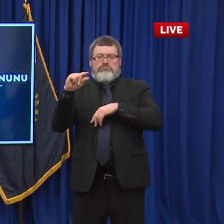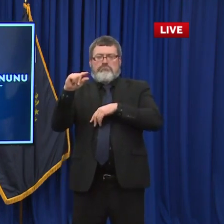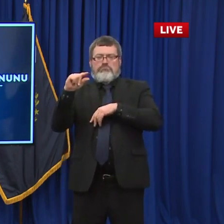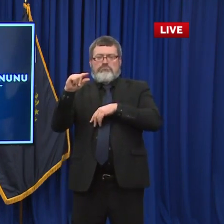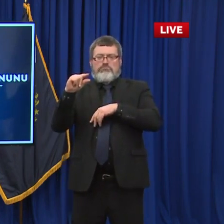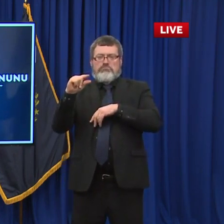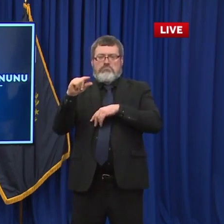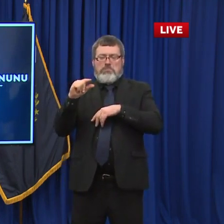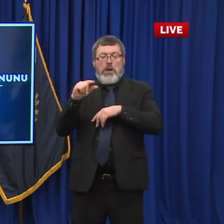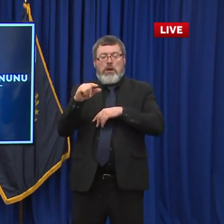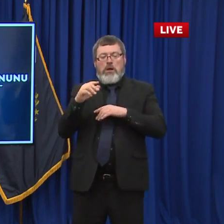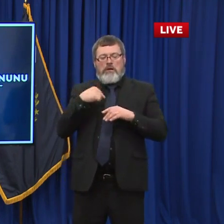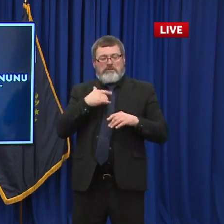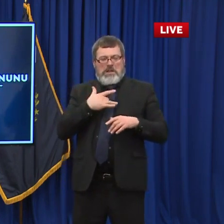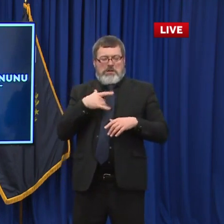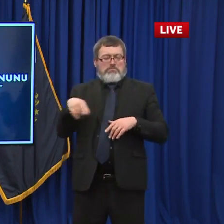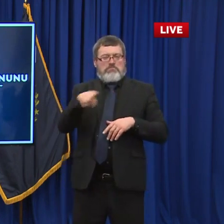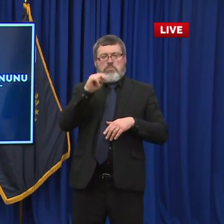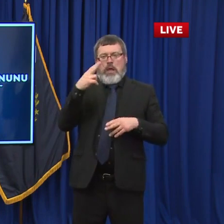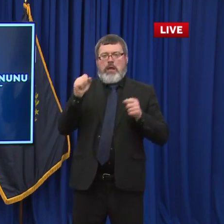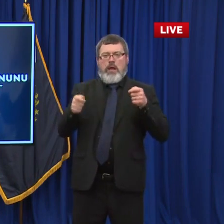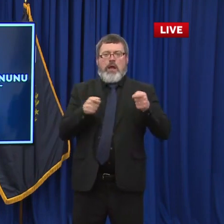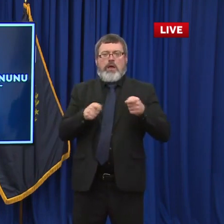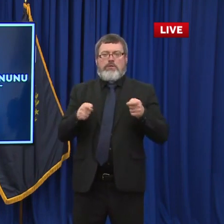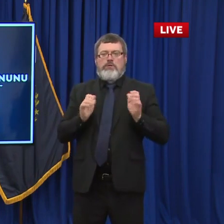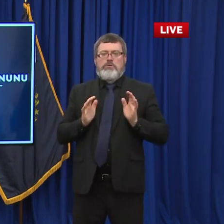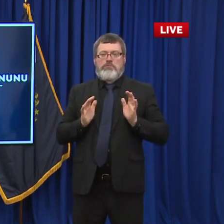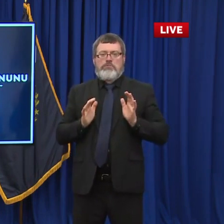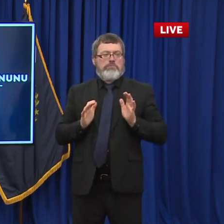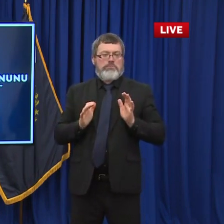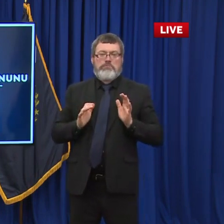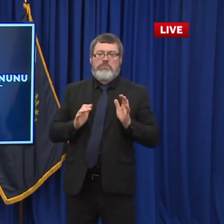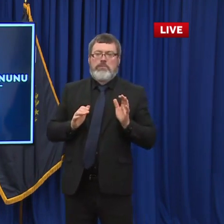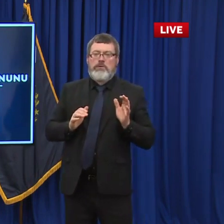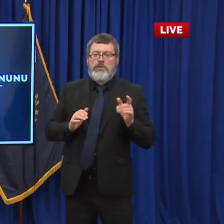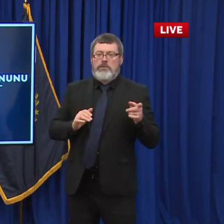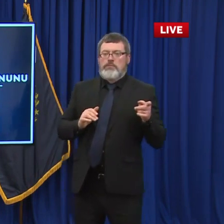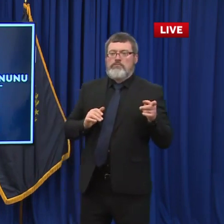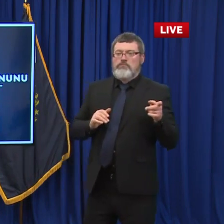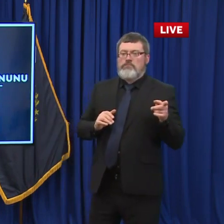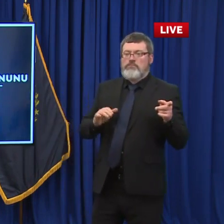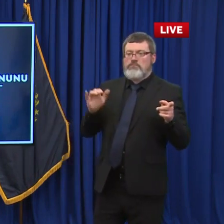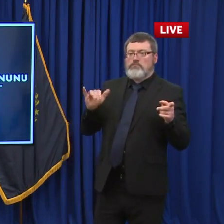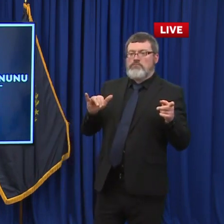OF REDUCING THE BURDEN OF QUARANTINE ON PEOPLE WAS FAVORABLE.